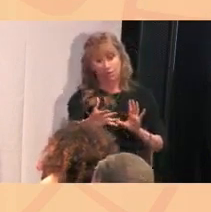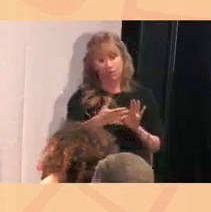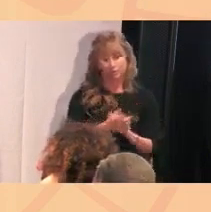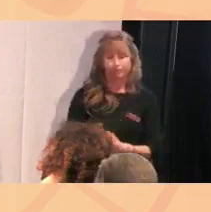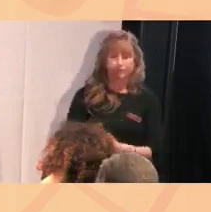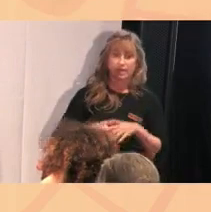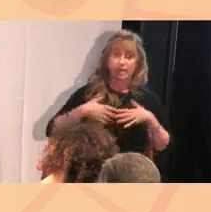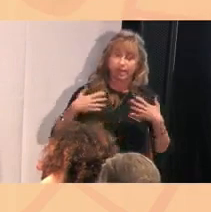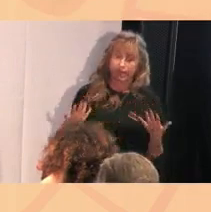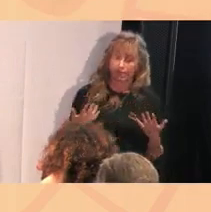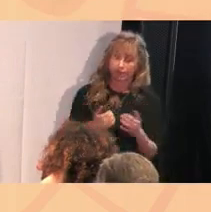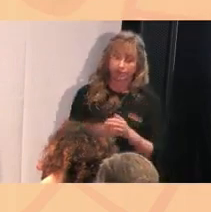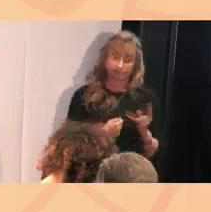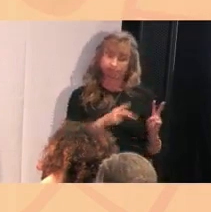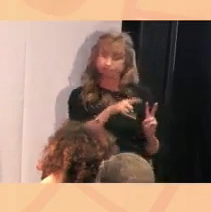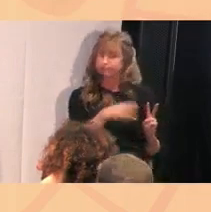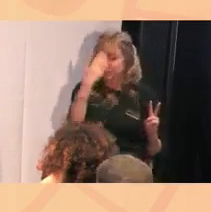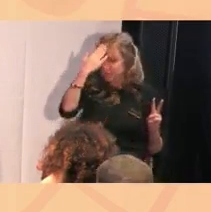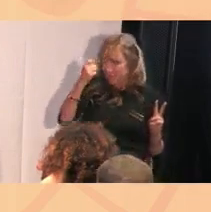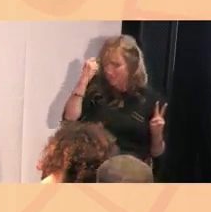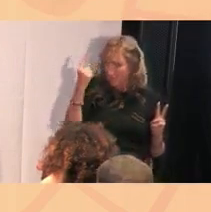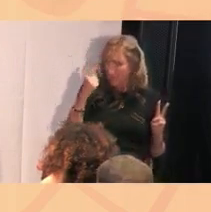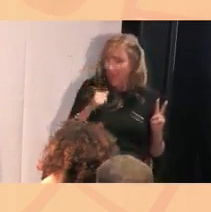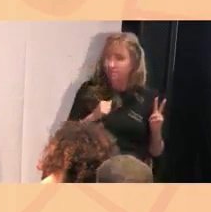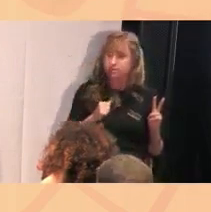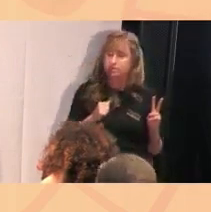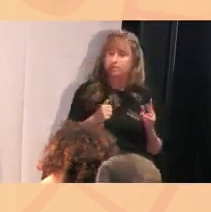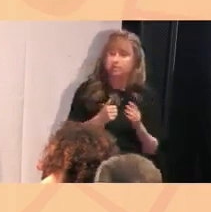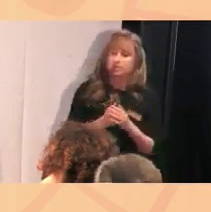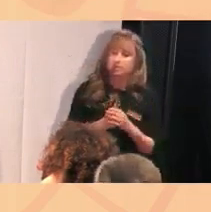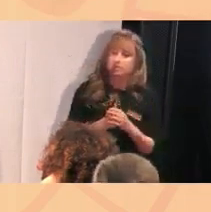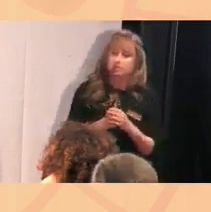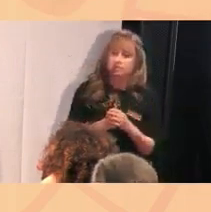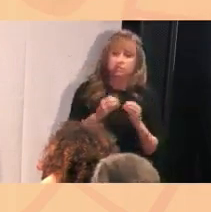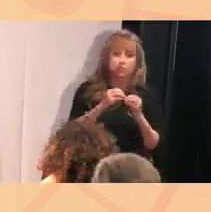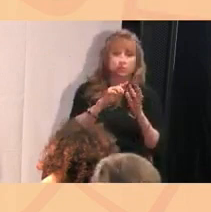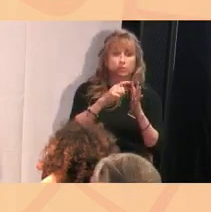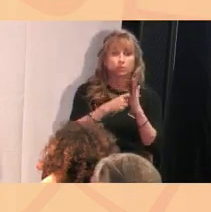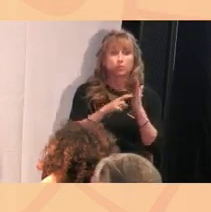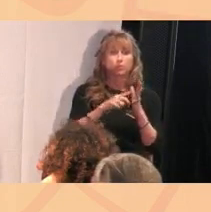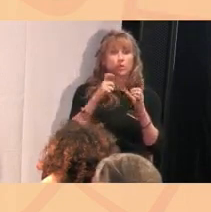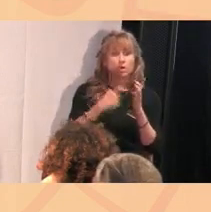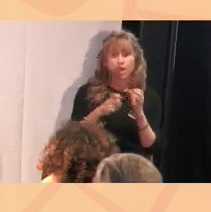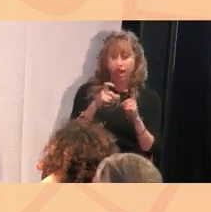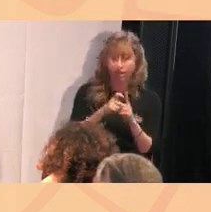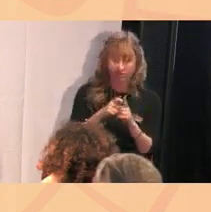Or they just don't renew your contract and they let you go. And that's what happened.